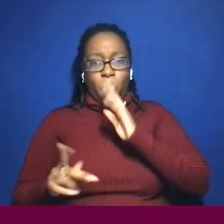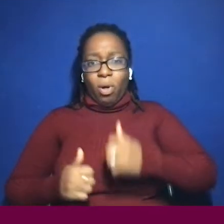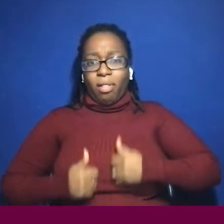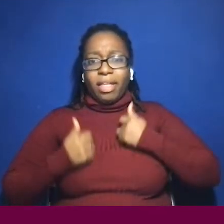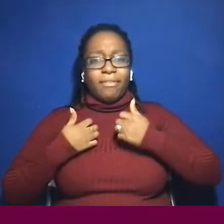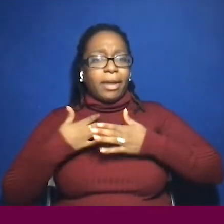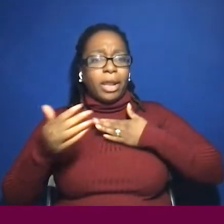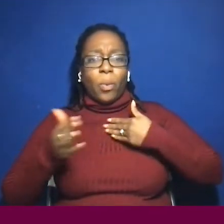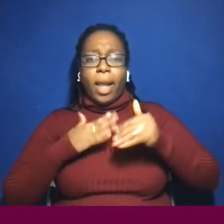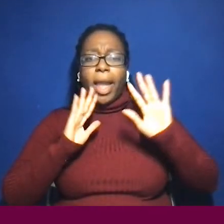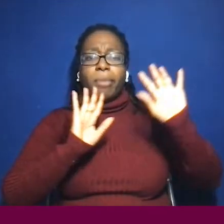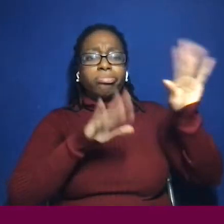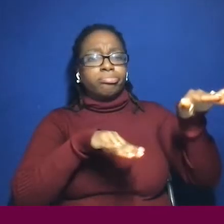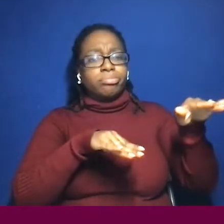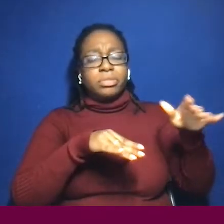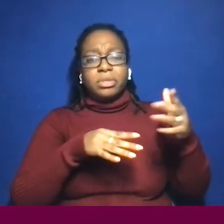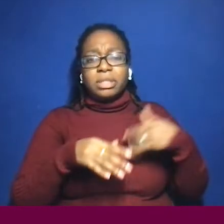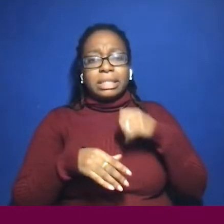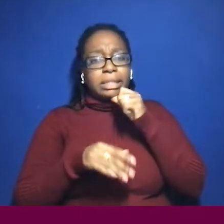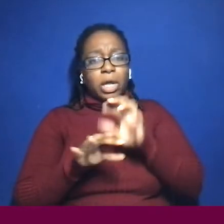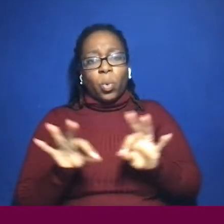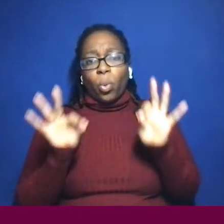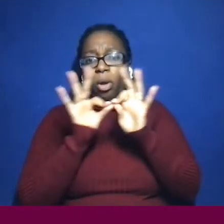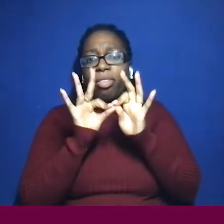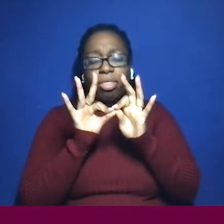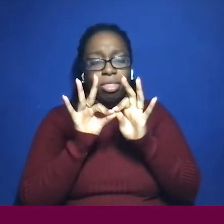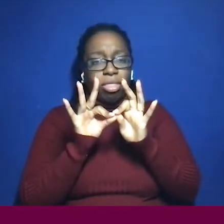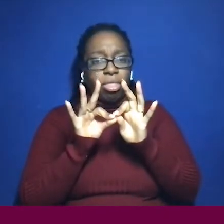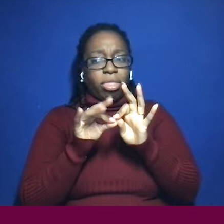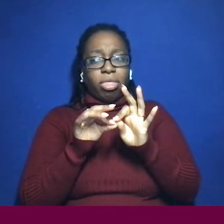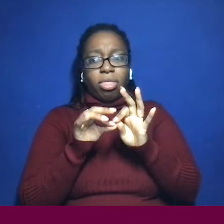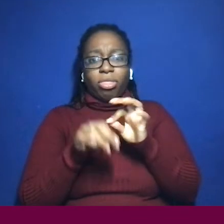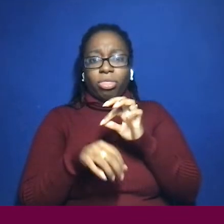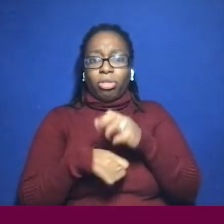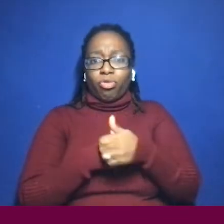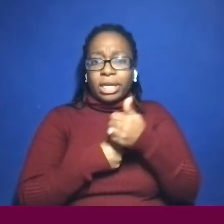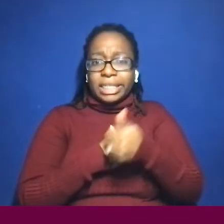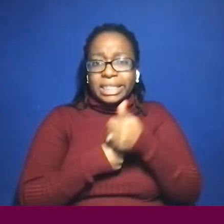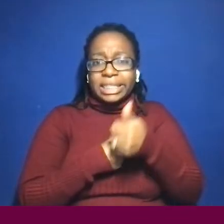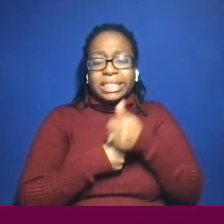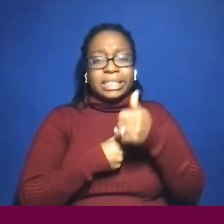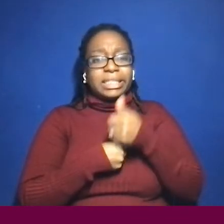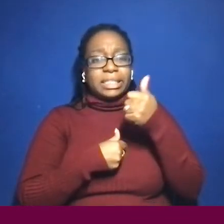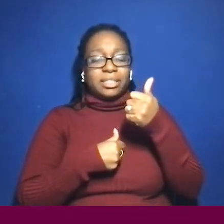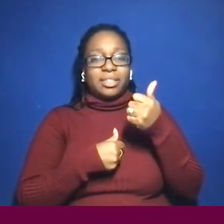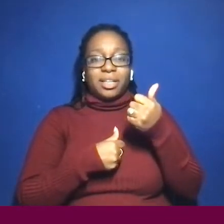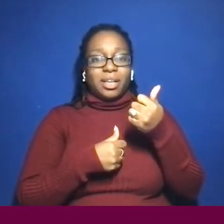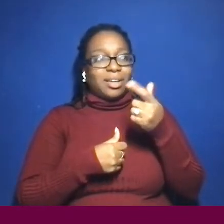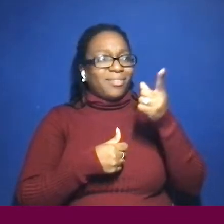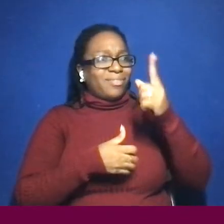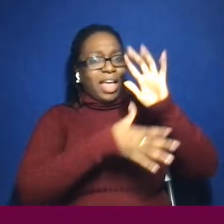it anyways and it's not worth taking the risk." The helicopters were arriving at night, it was